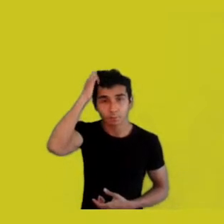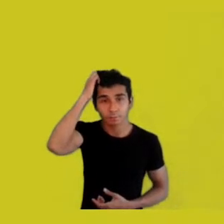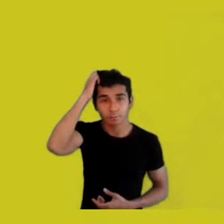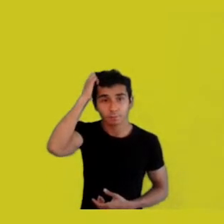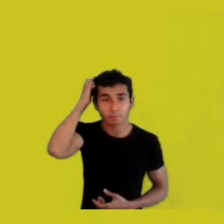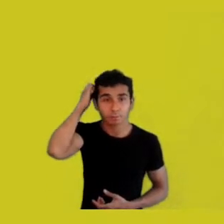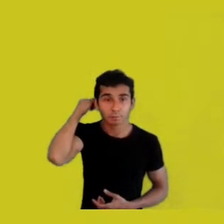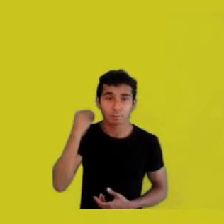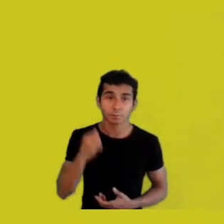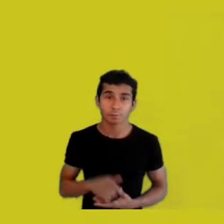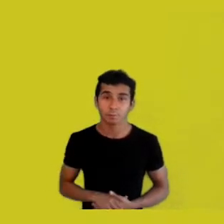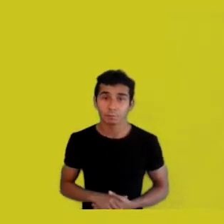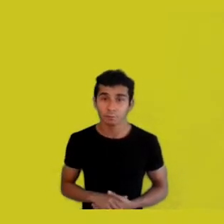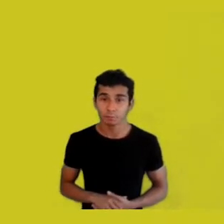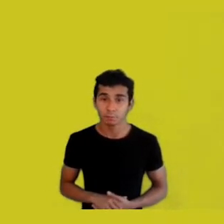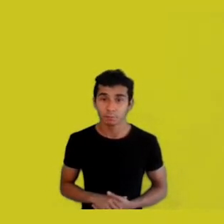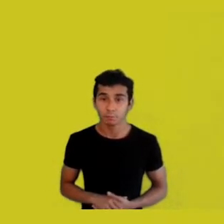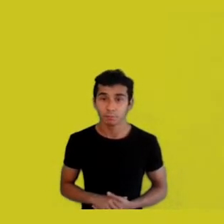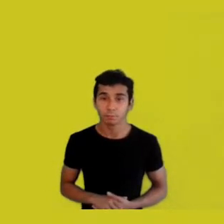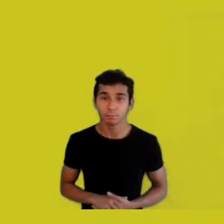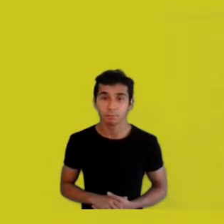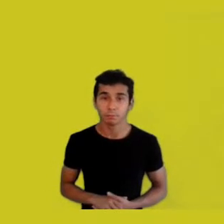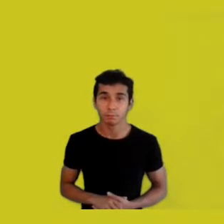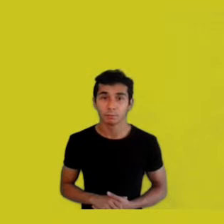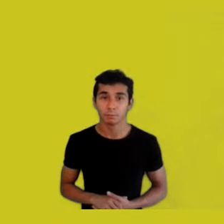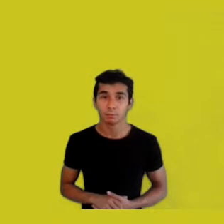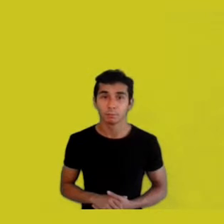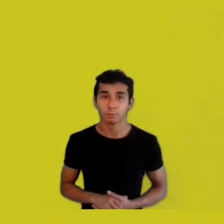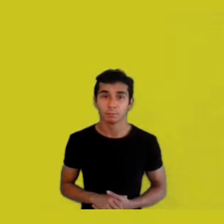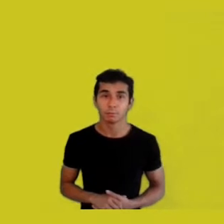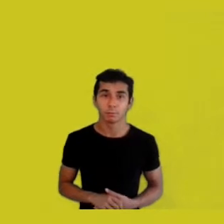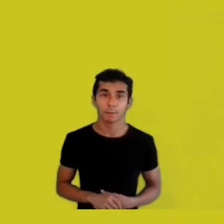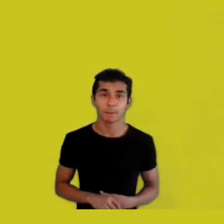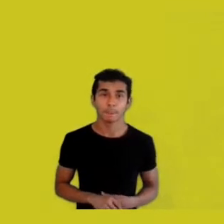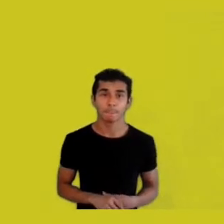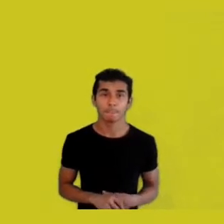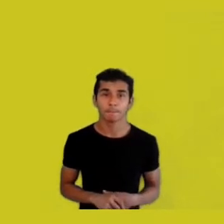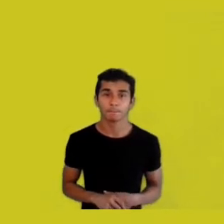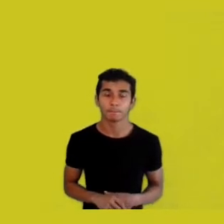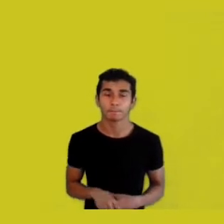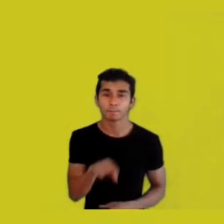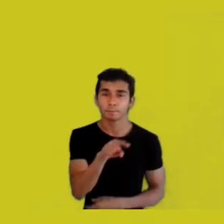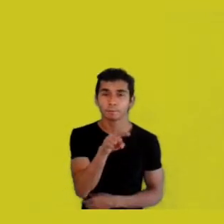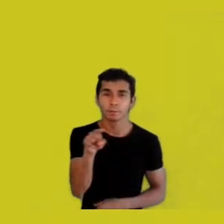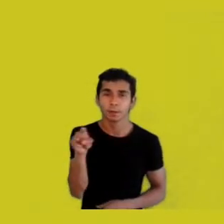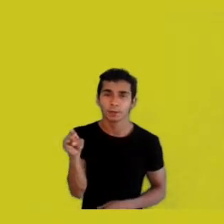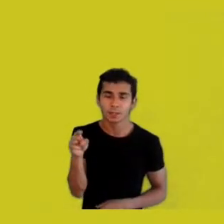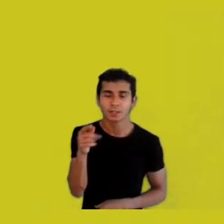Pedro and Thaís, taking from what you said, you, Pedro,